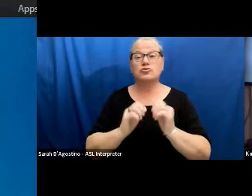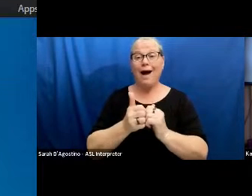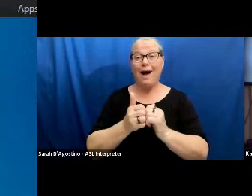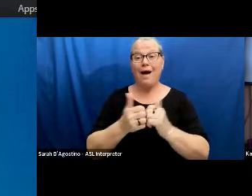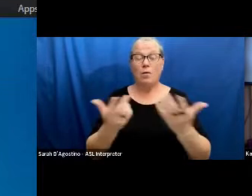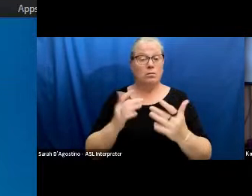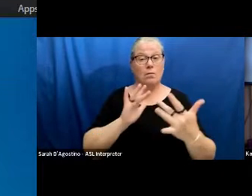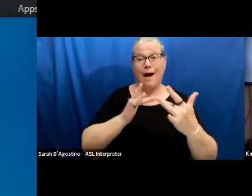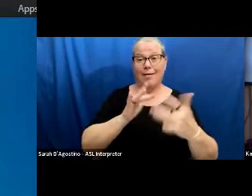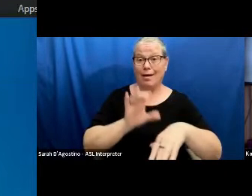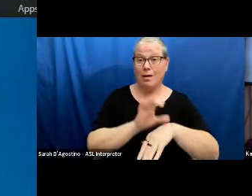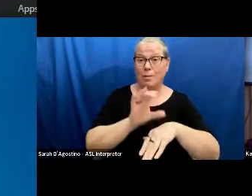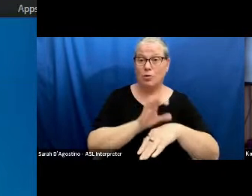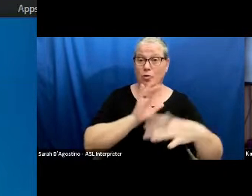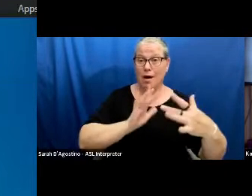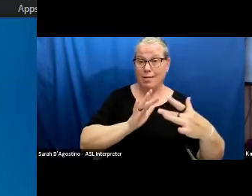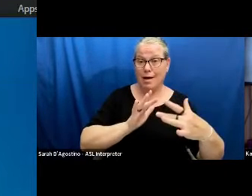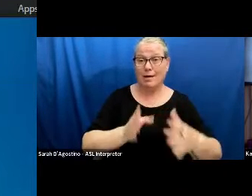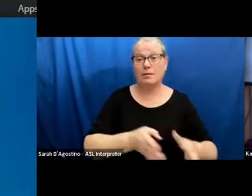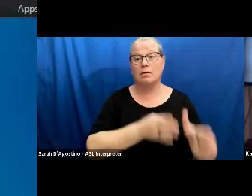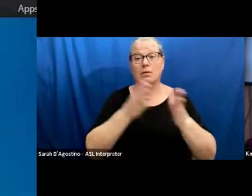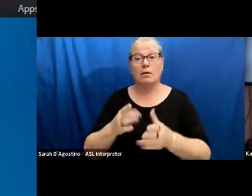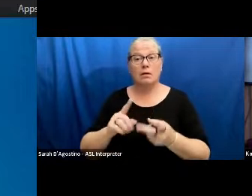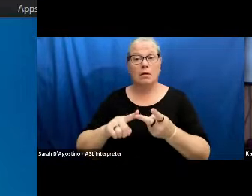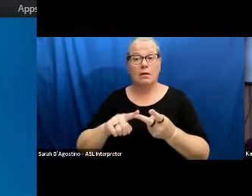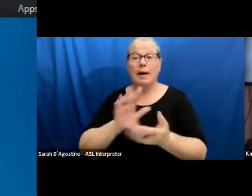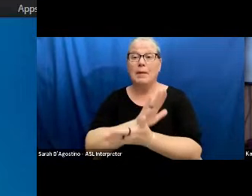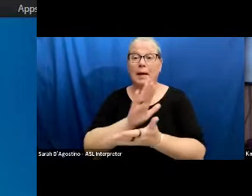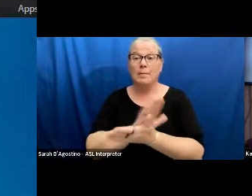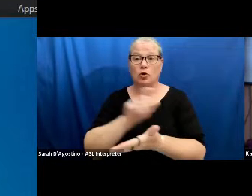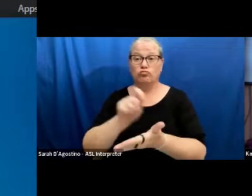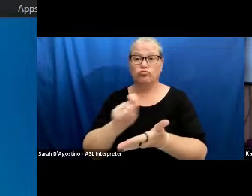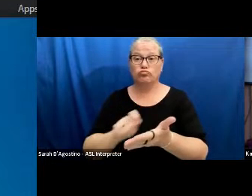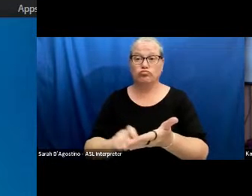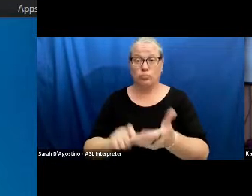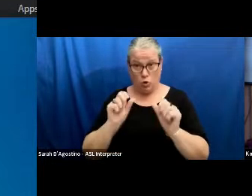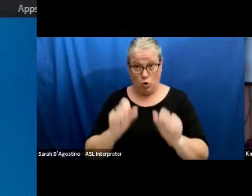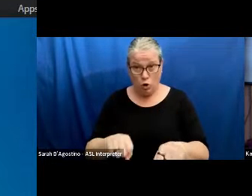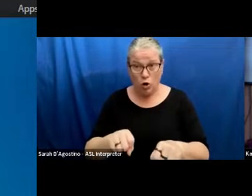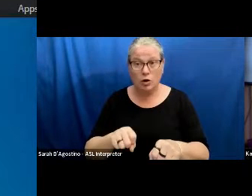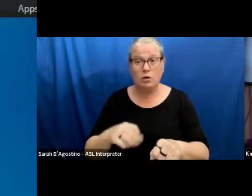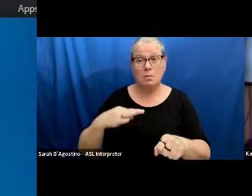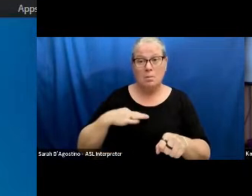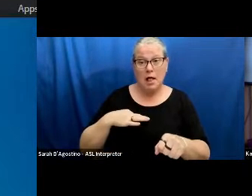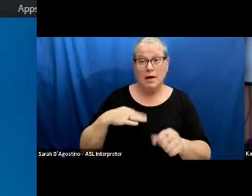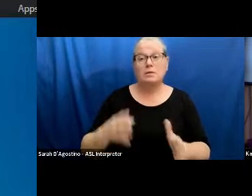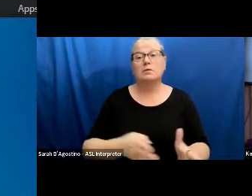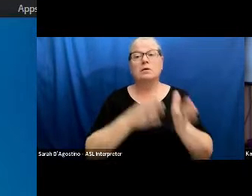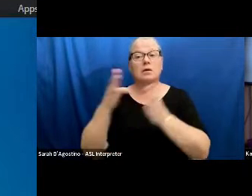could do so through a paper form and connecticut also has what's called election day registration